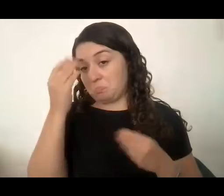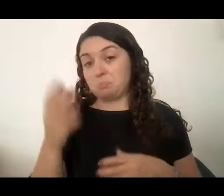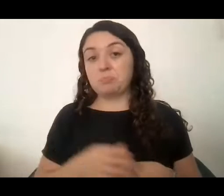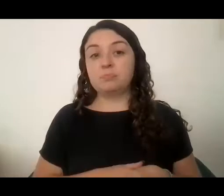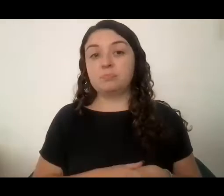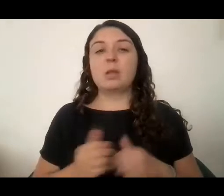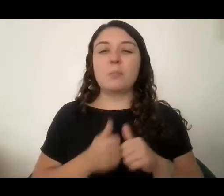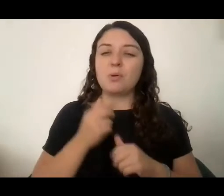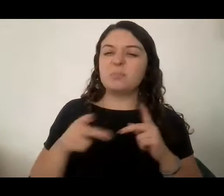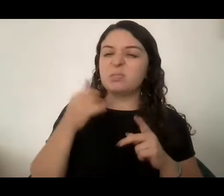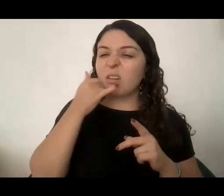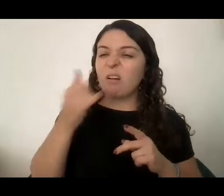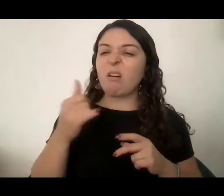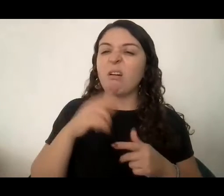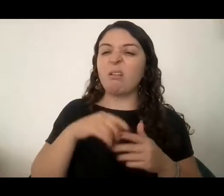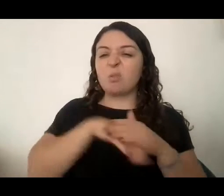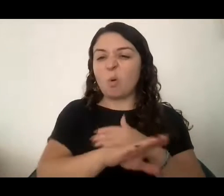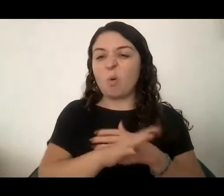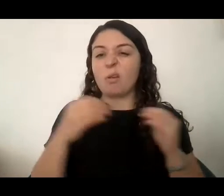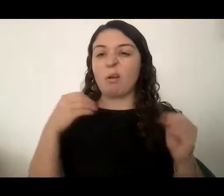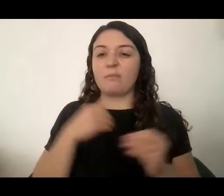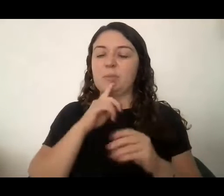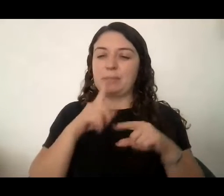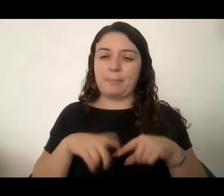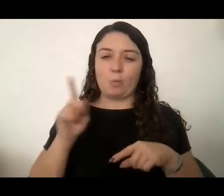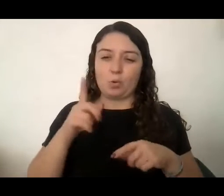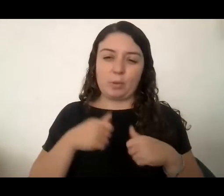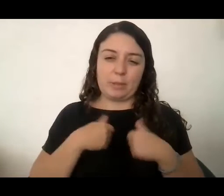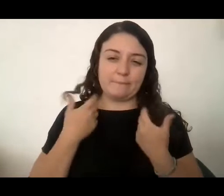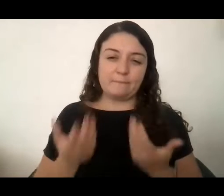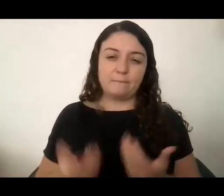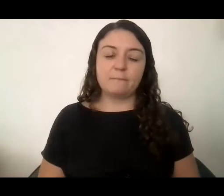call or go into their local office, depending on where they live in proximity to the local Social